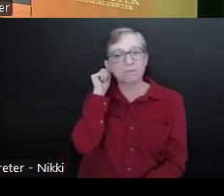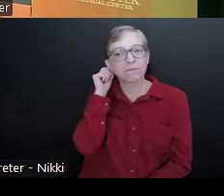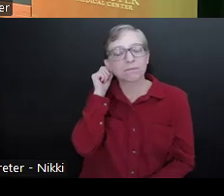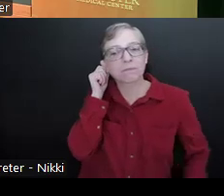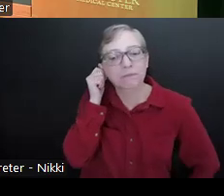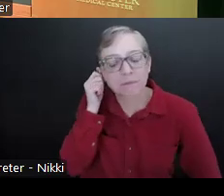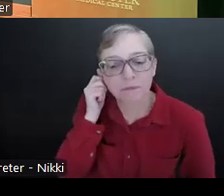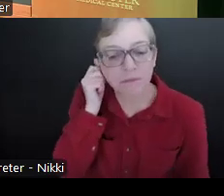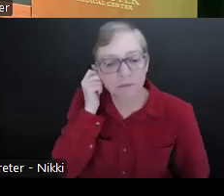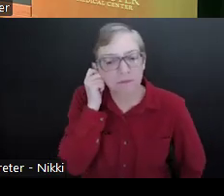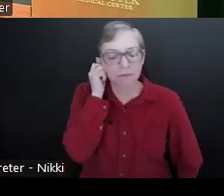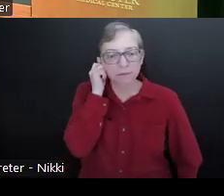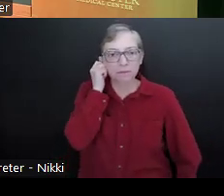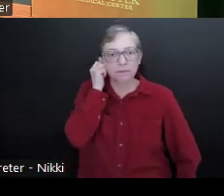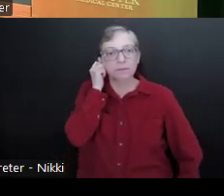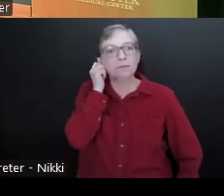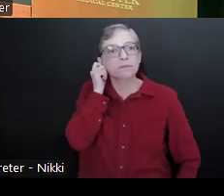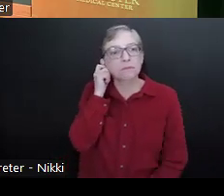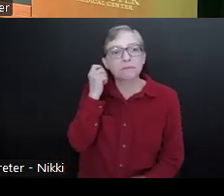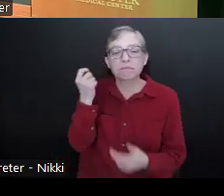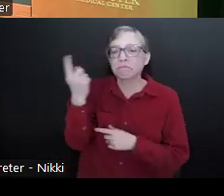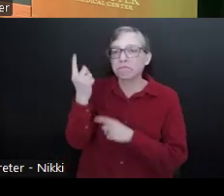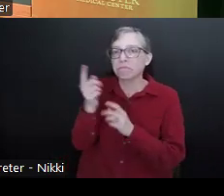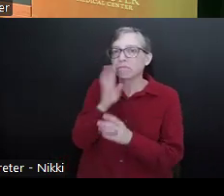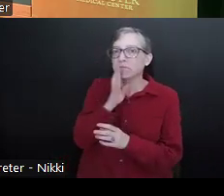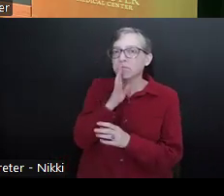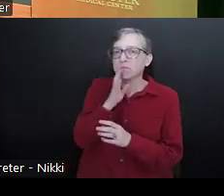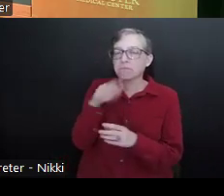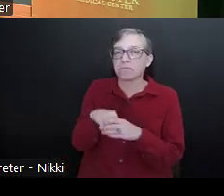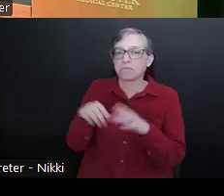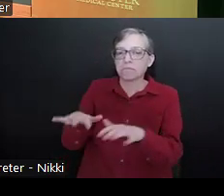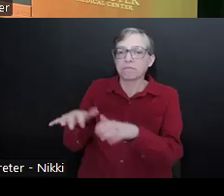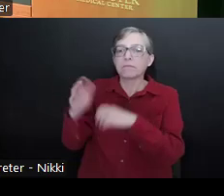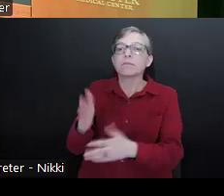thank you so much uh Dr solano i just want to mention that in addition to the folks you